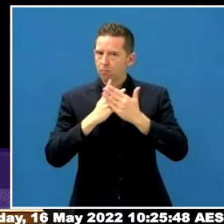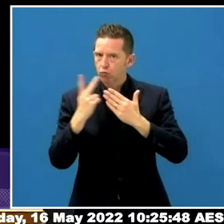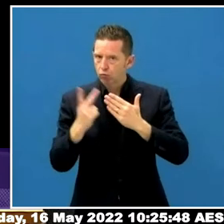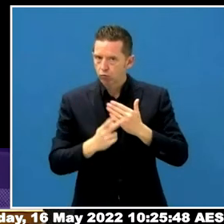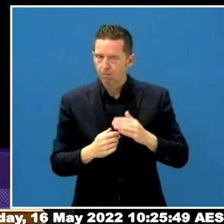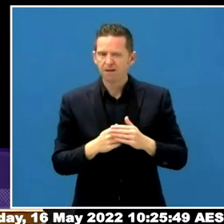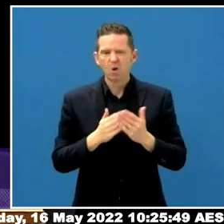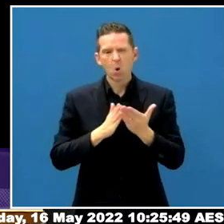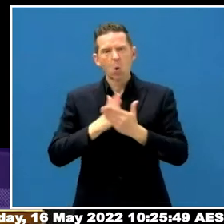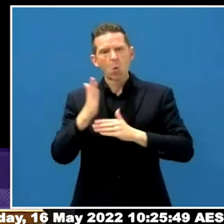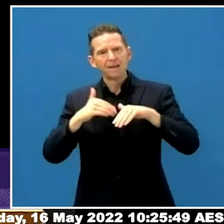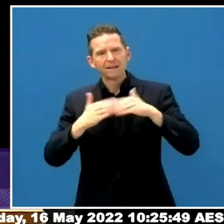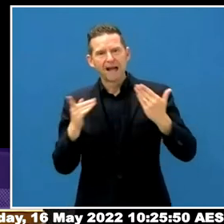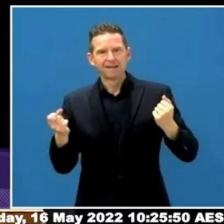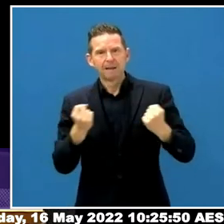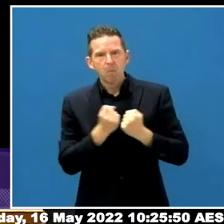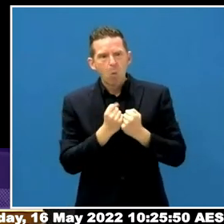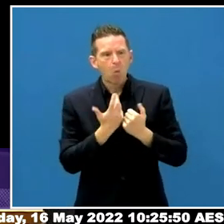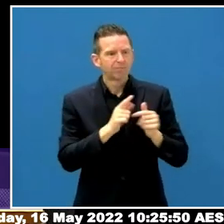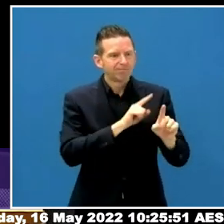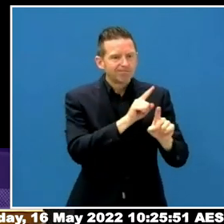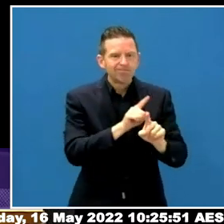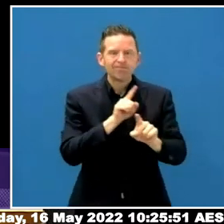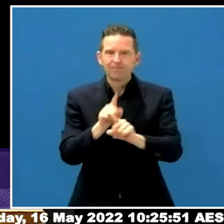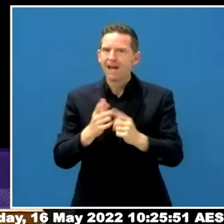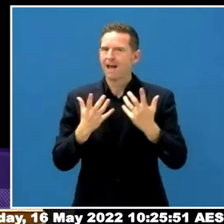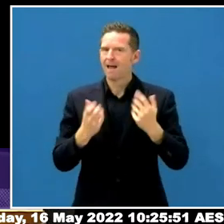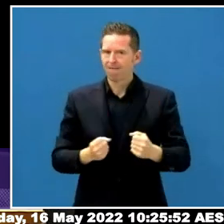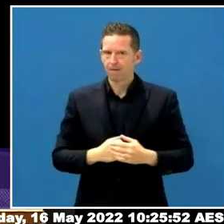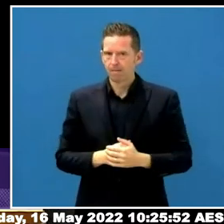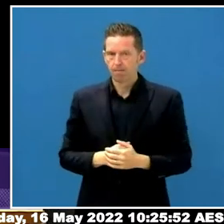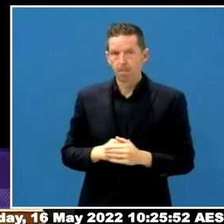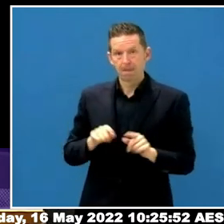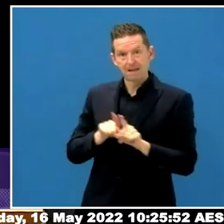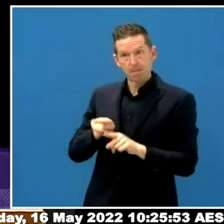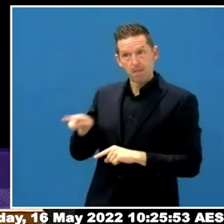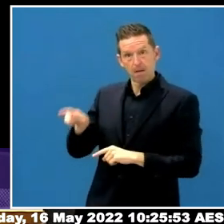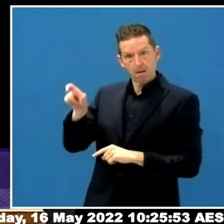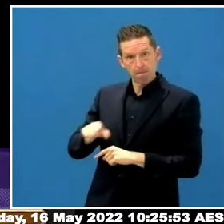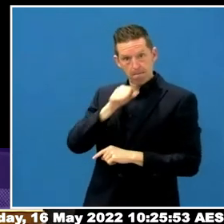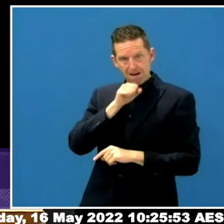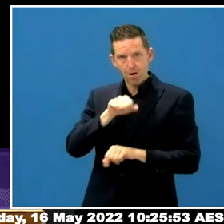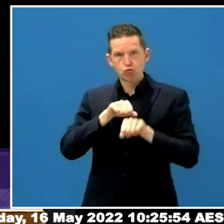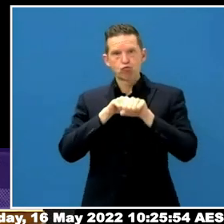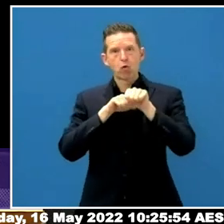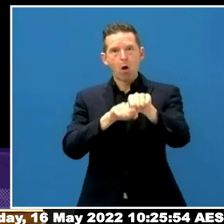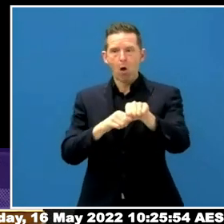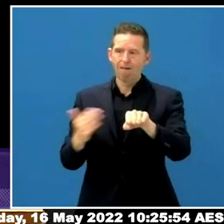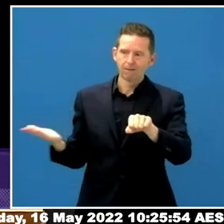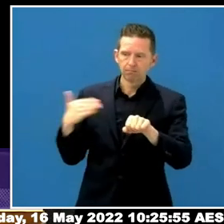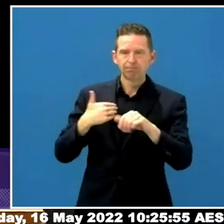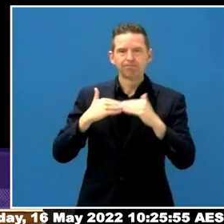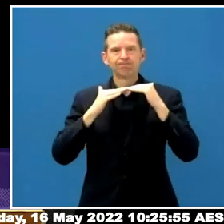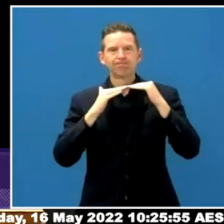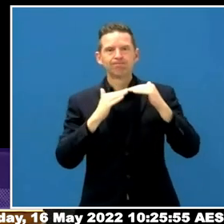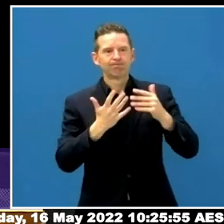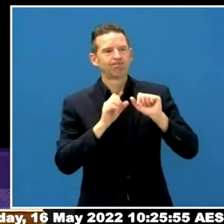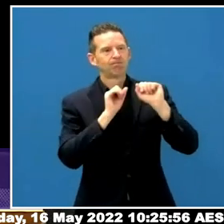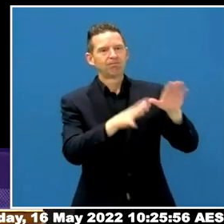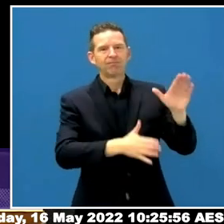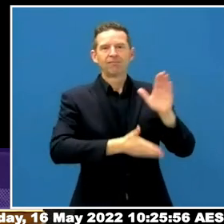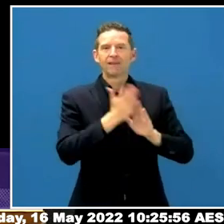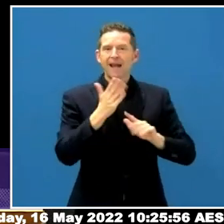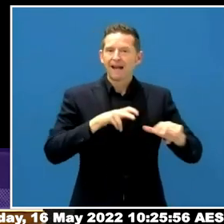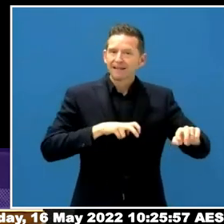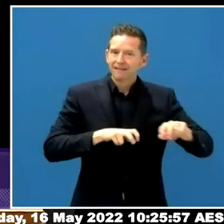day. Mr Nuumaalii also drove participants in the day program on outings to activities and